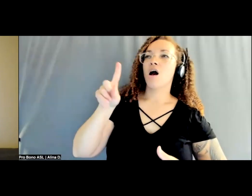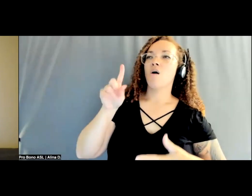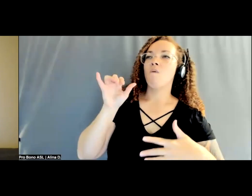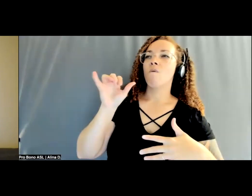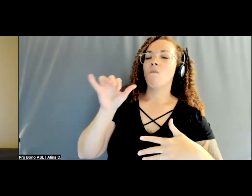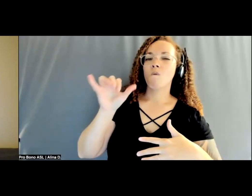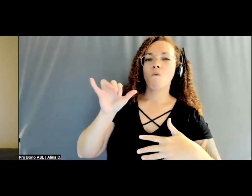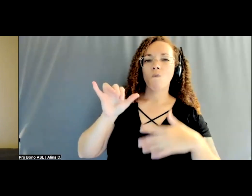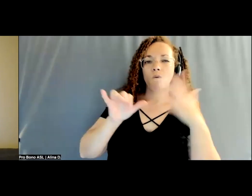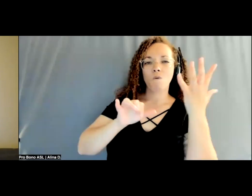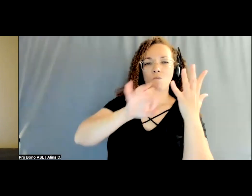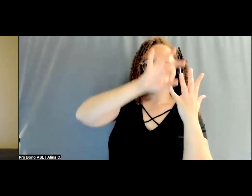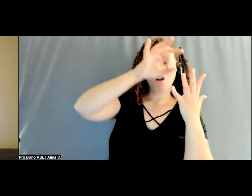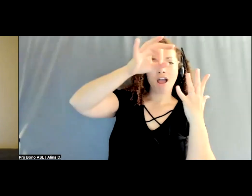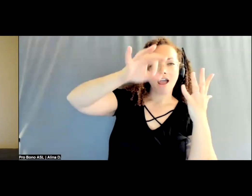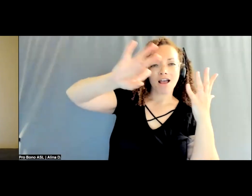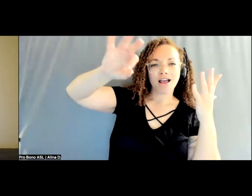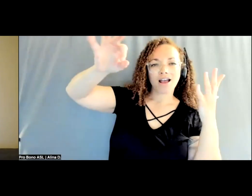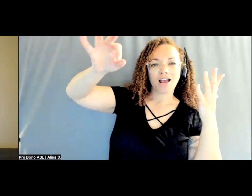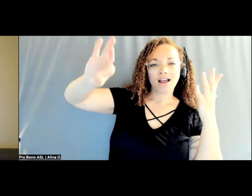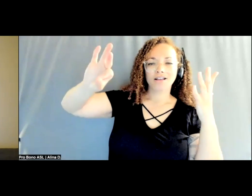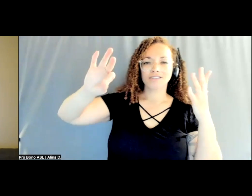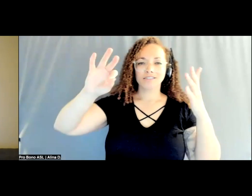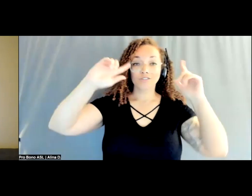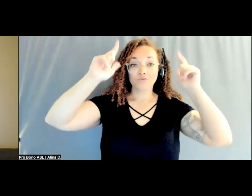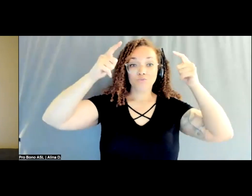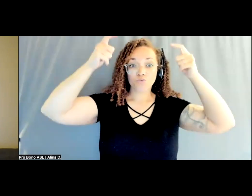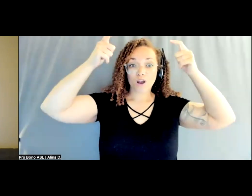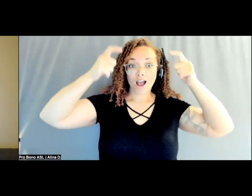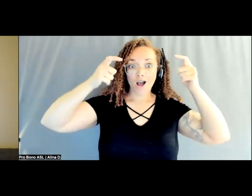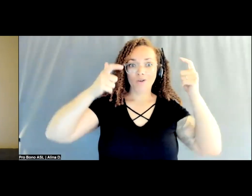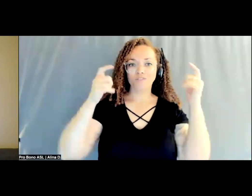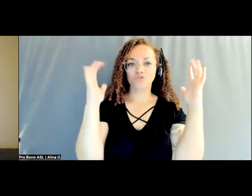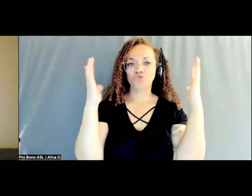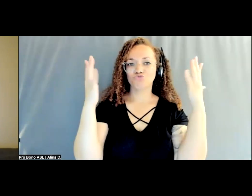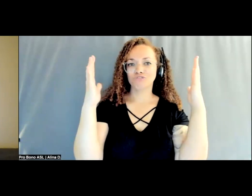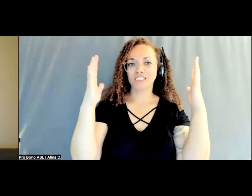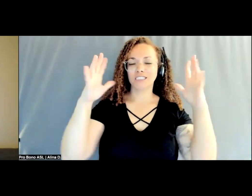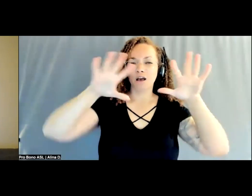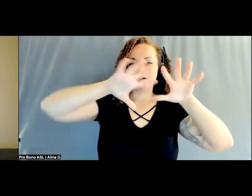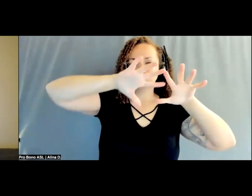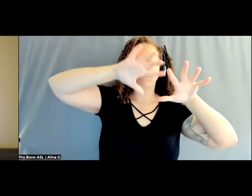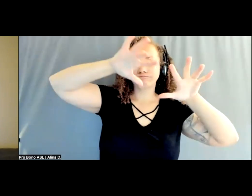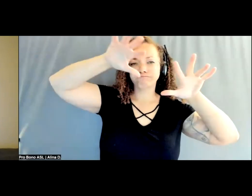firmament. the crowns of trees creeping close, so close that they may gently touch but blossoms